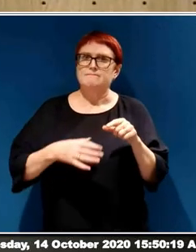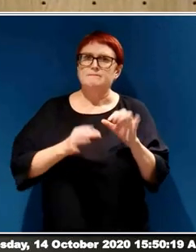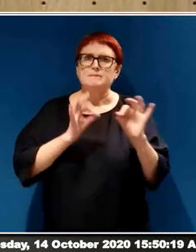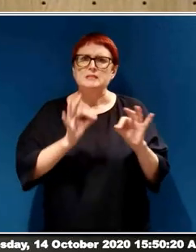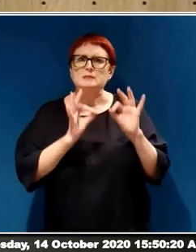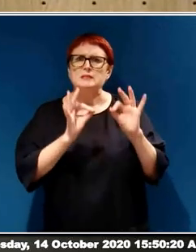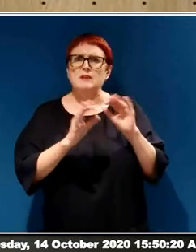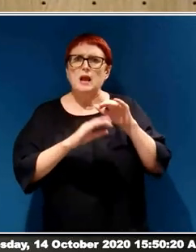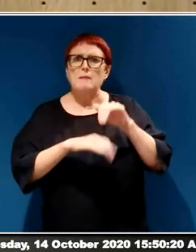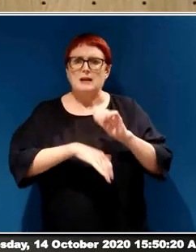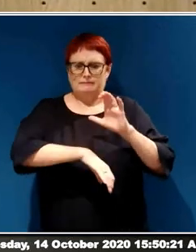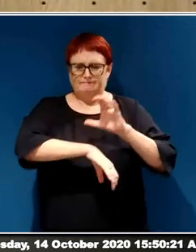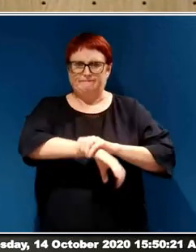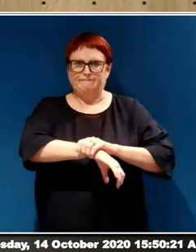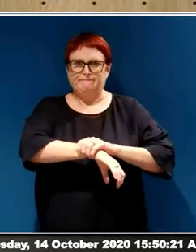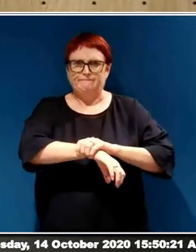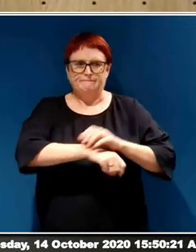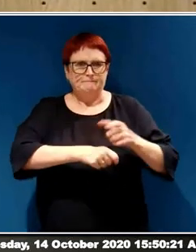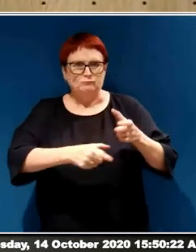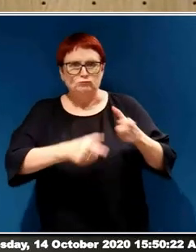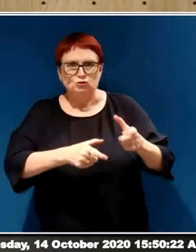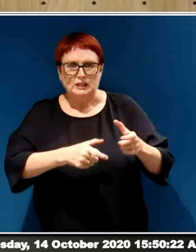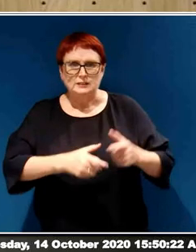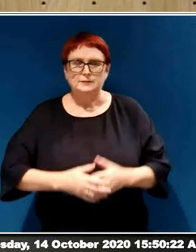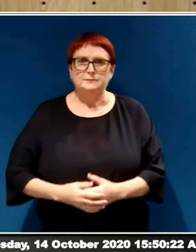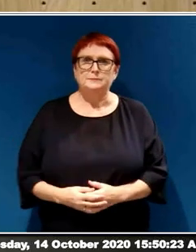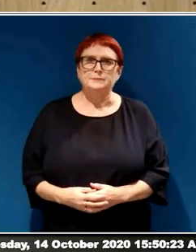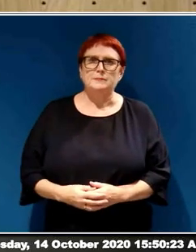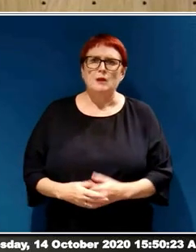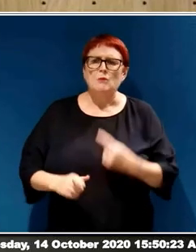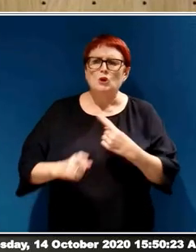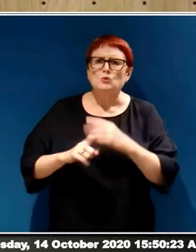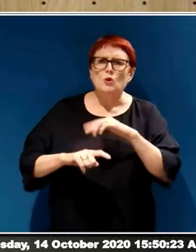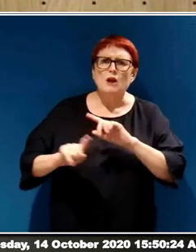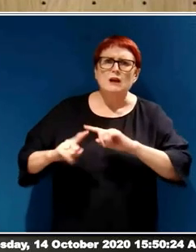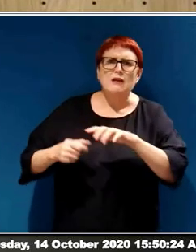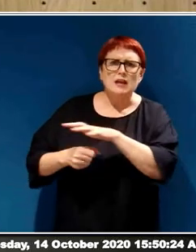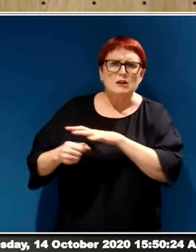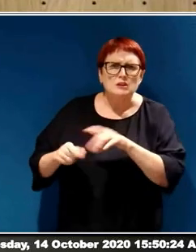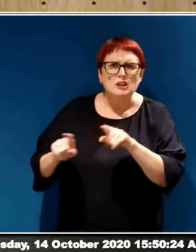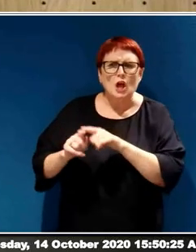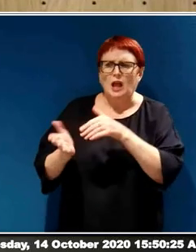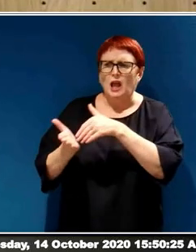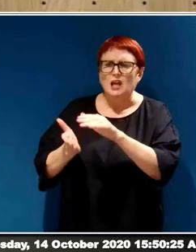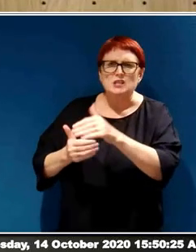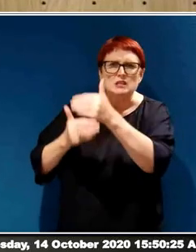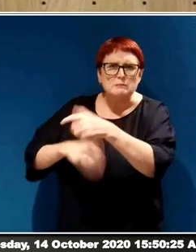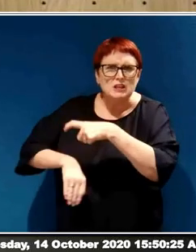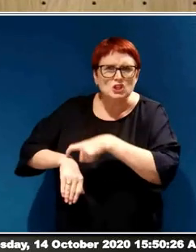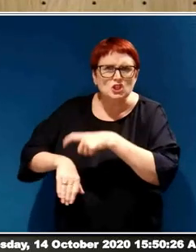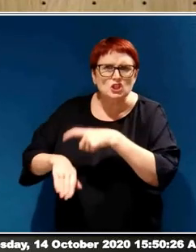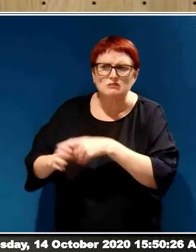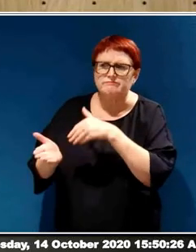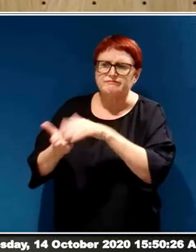But if I talk about those other areas, suspensions, expulsions, exclusions, or